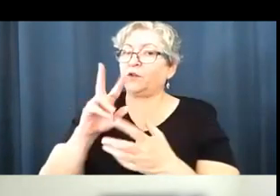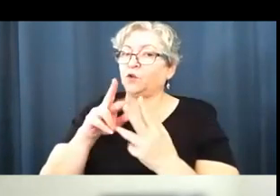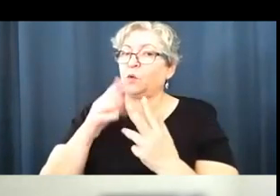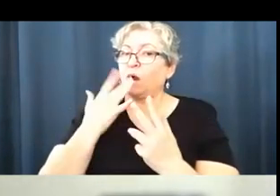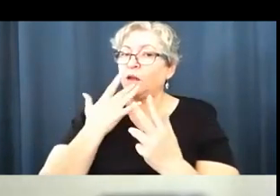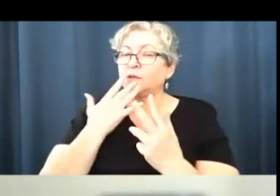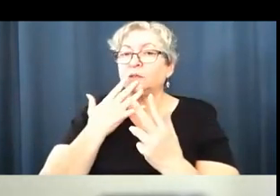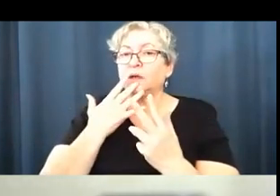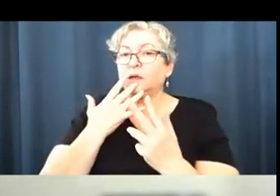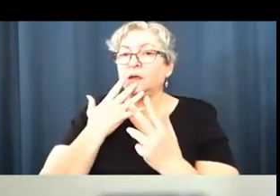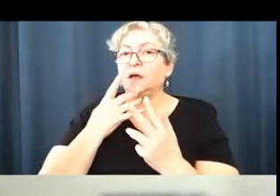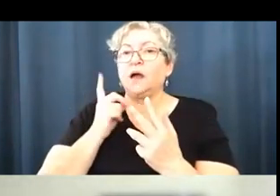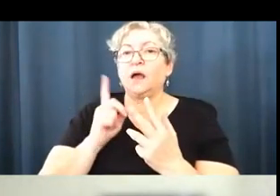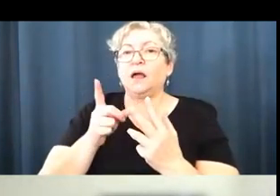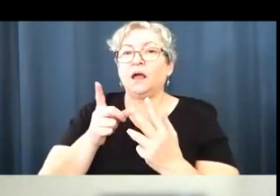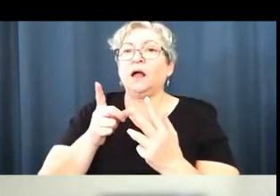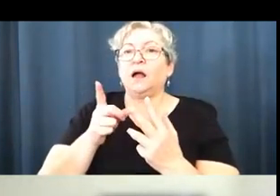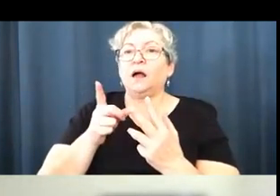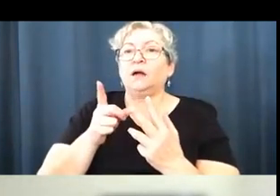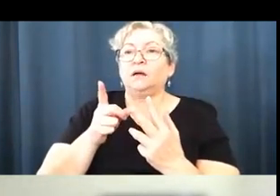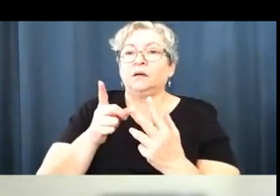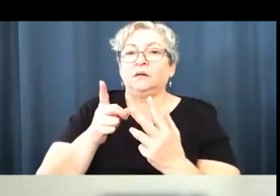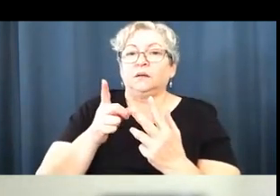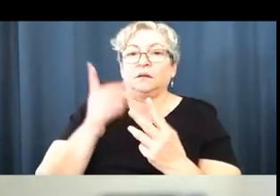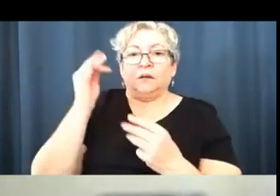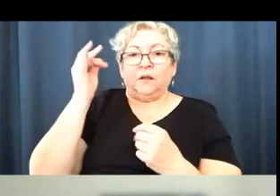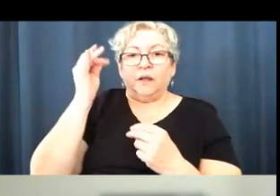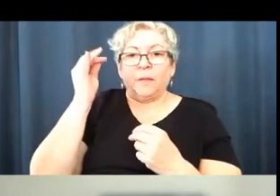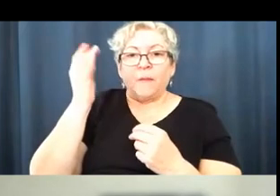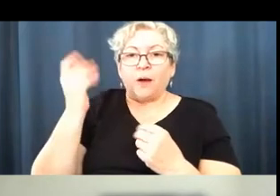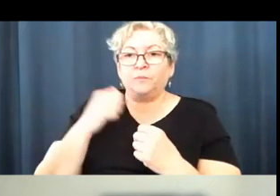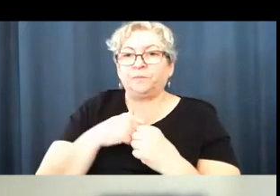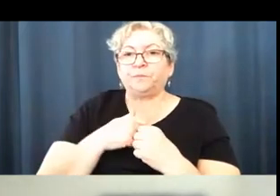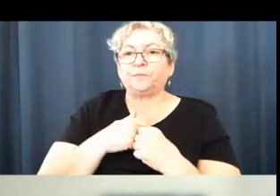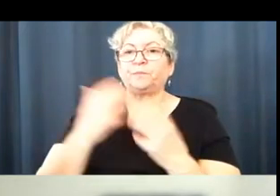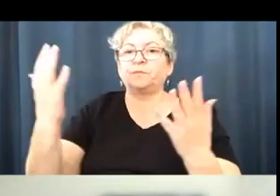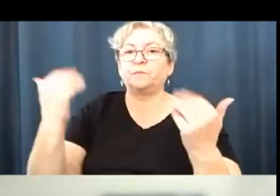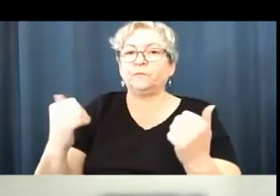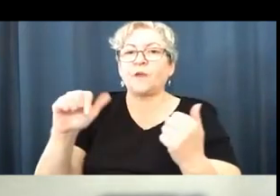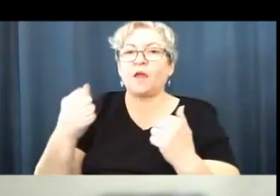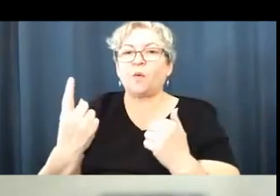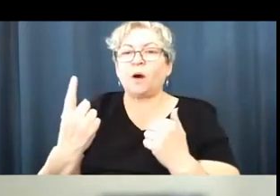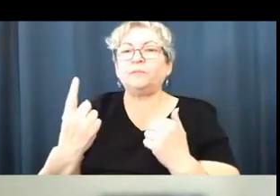So this is a place that you gonna need to be thinking about. And then another one that we've talked about